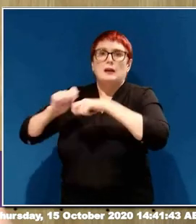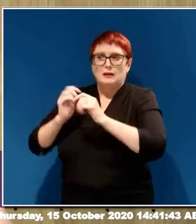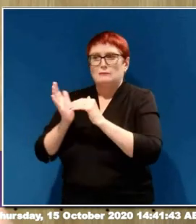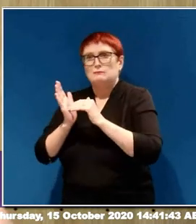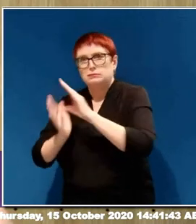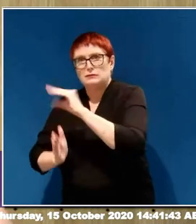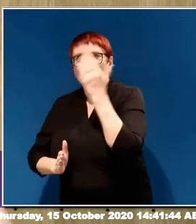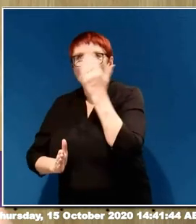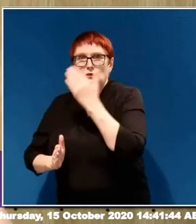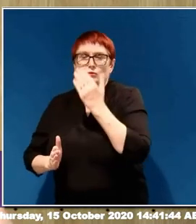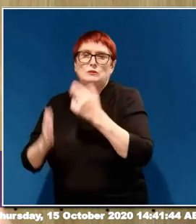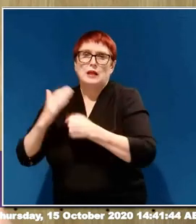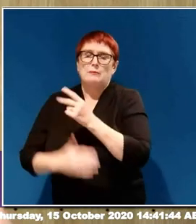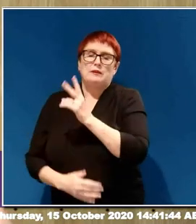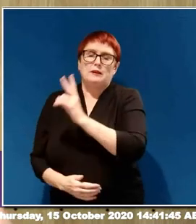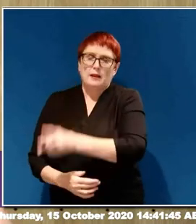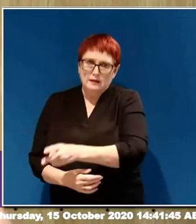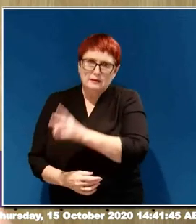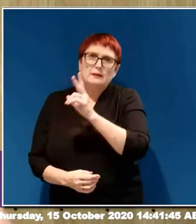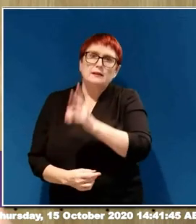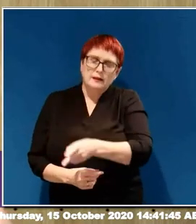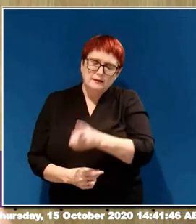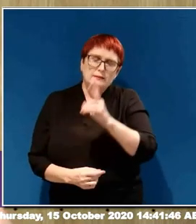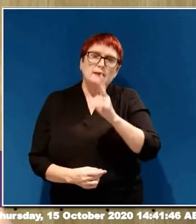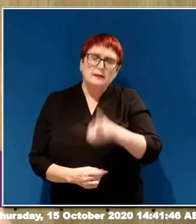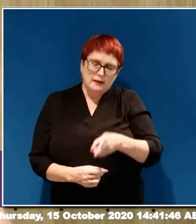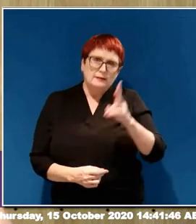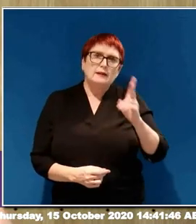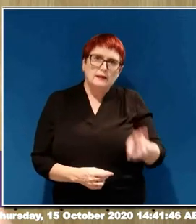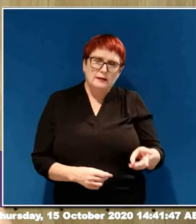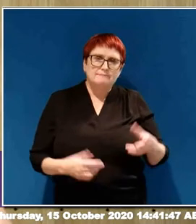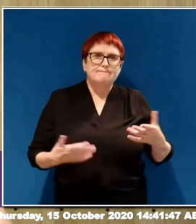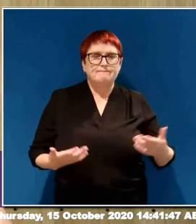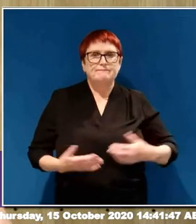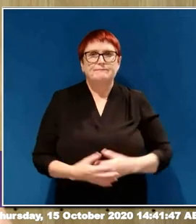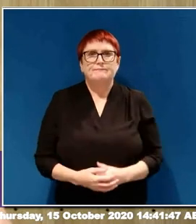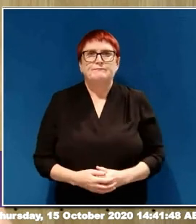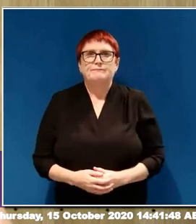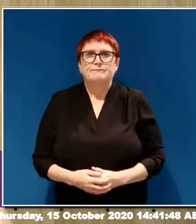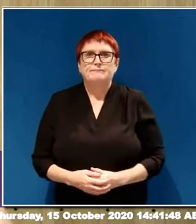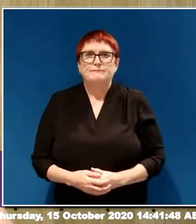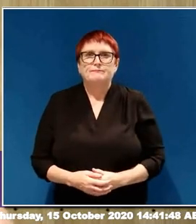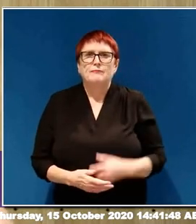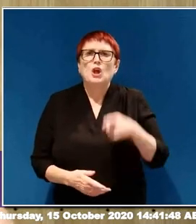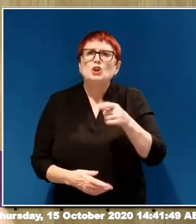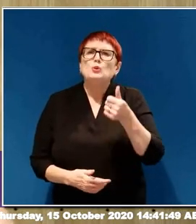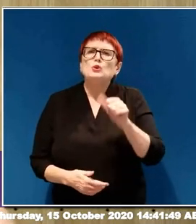Now, you use language of generality, but do you mean to express by that in